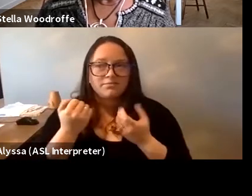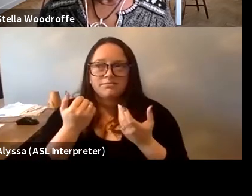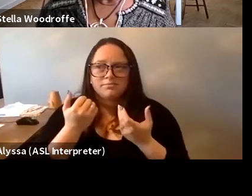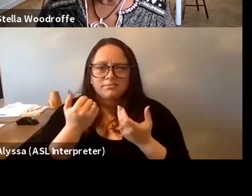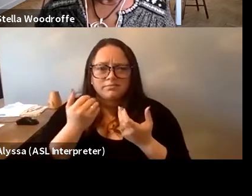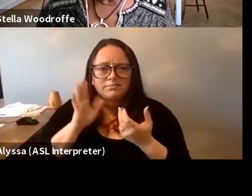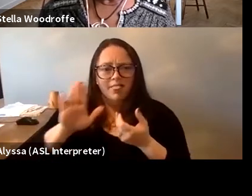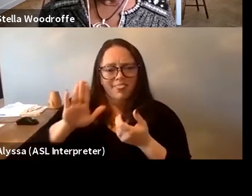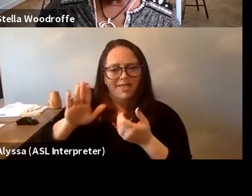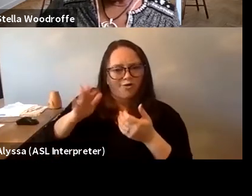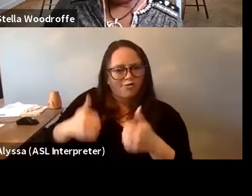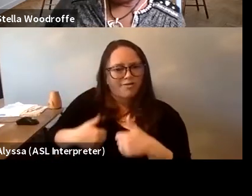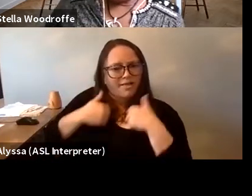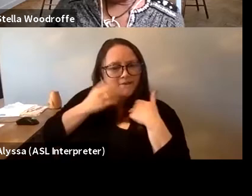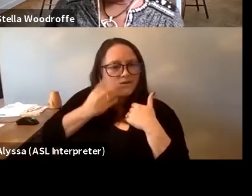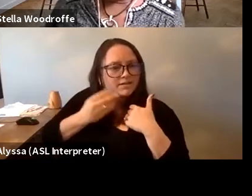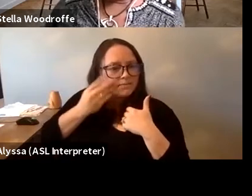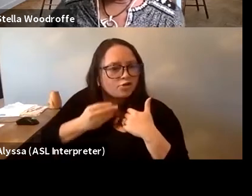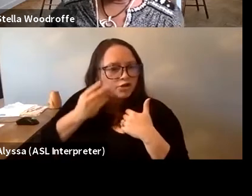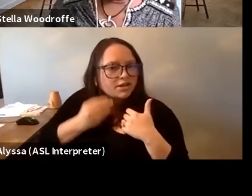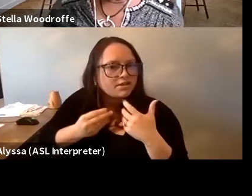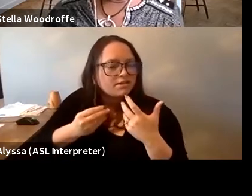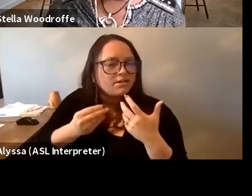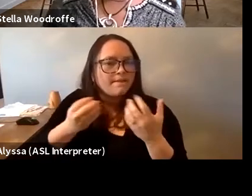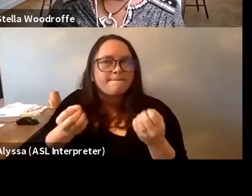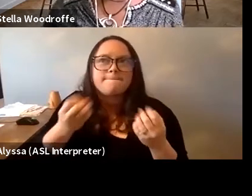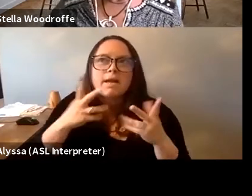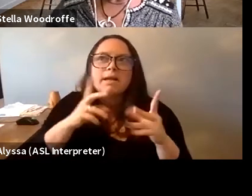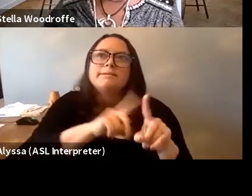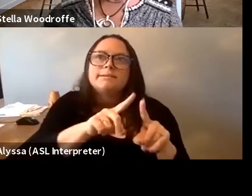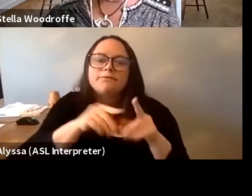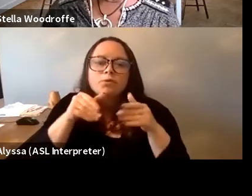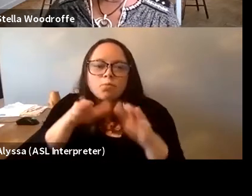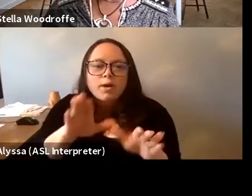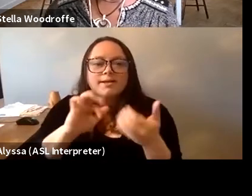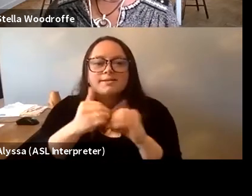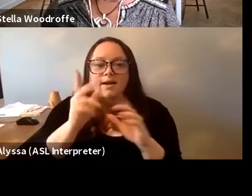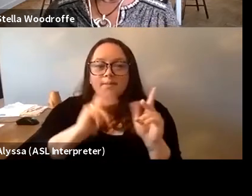different ways how people can go places, if they're handicap, or